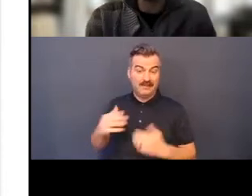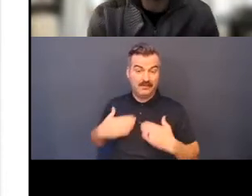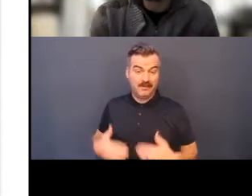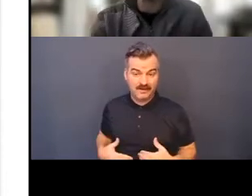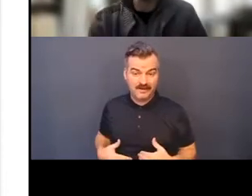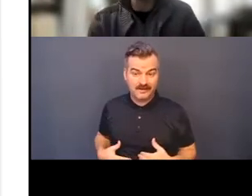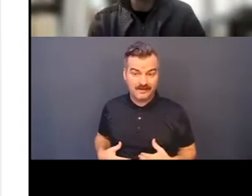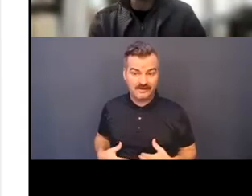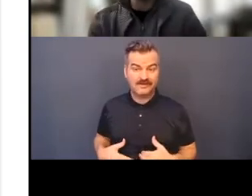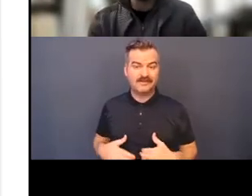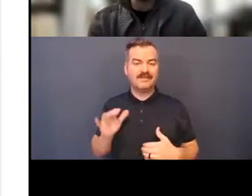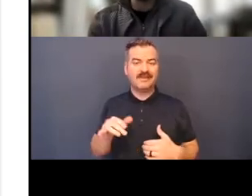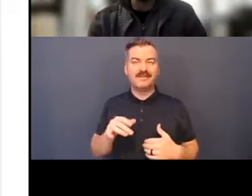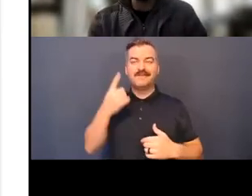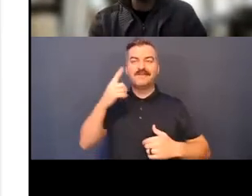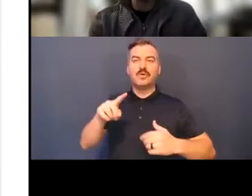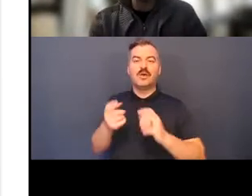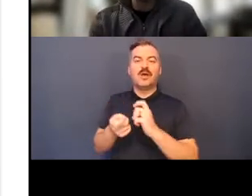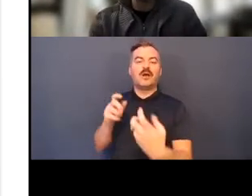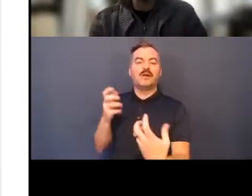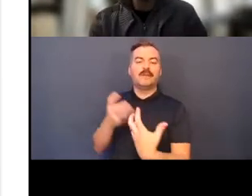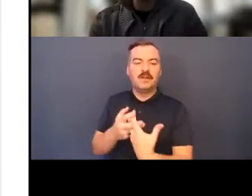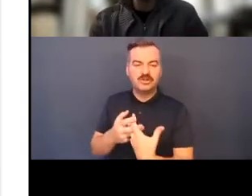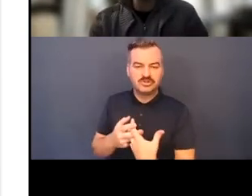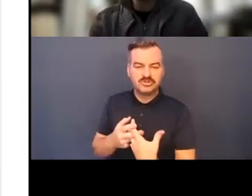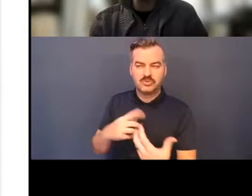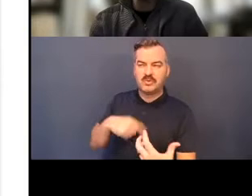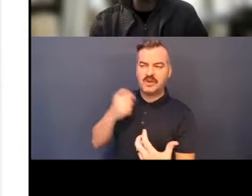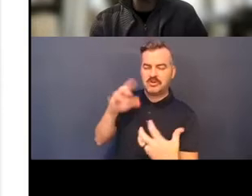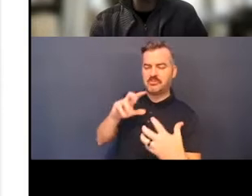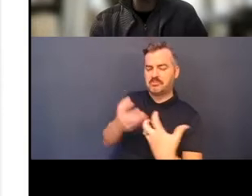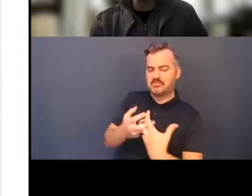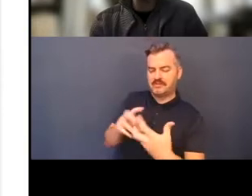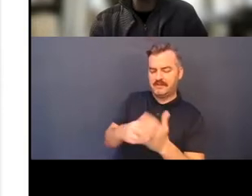of accommodation at least institutionally understood that is like the other ways disabled